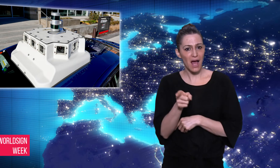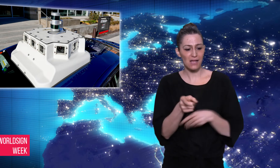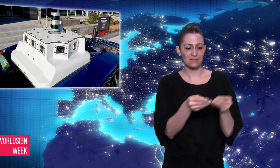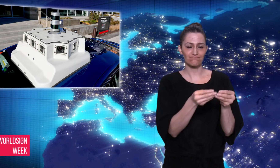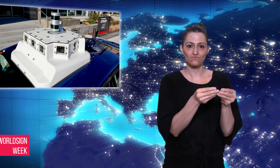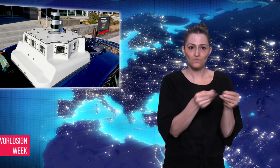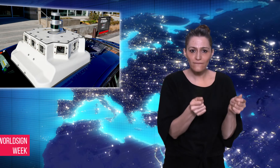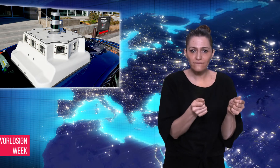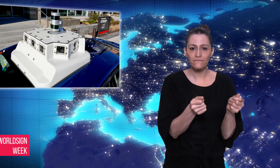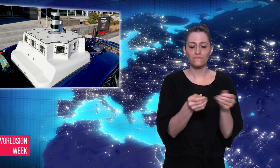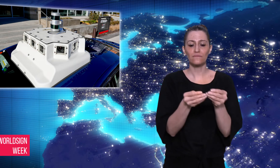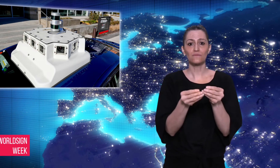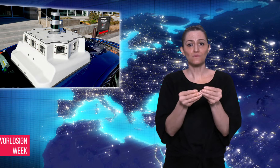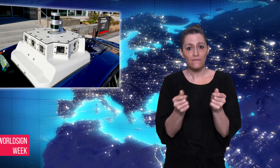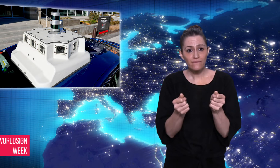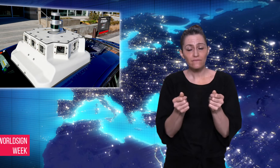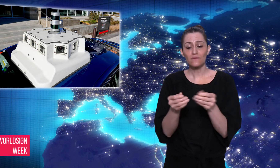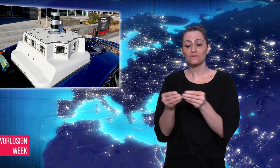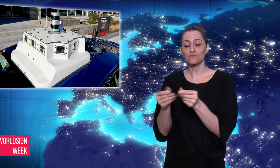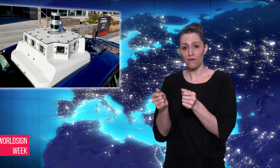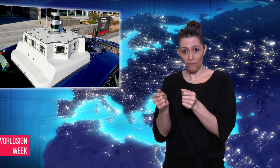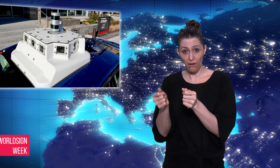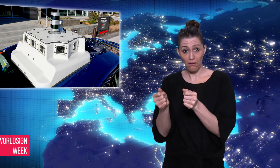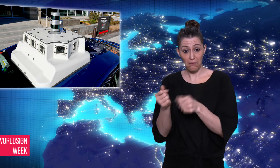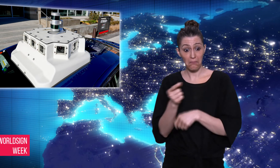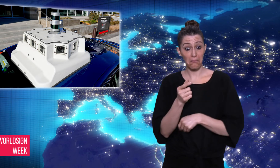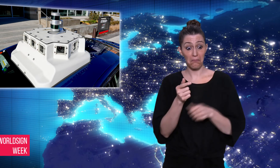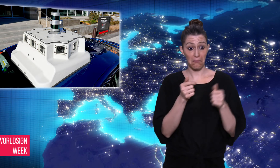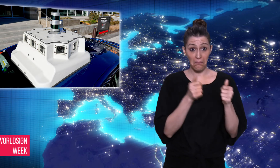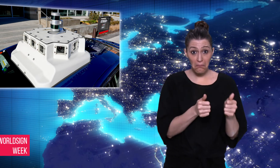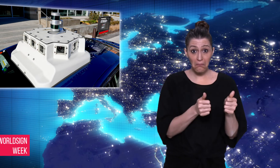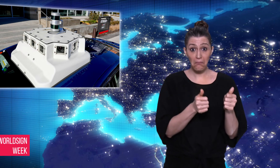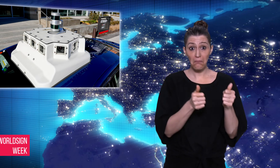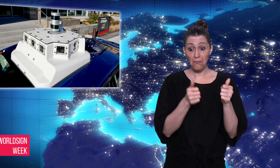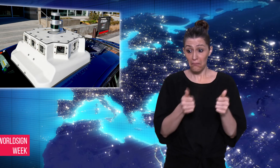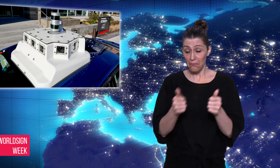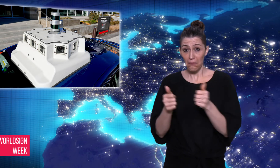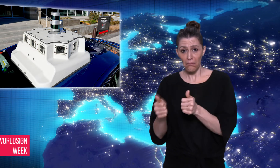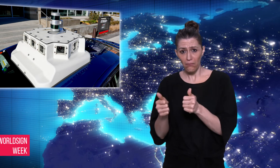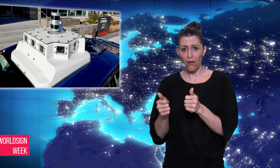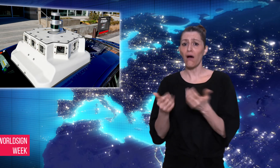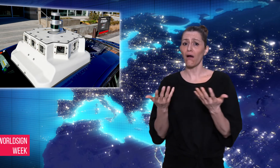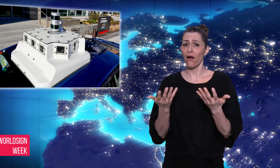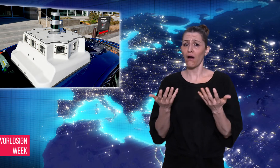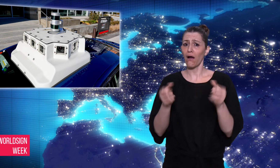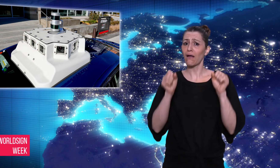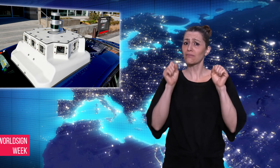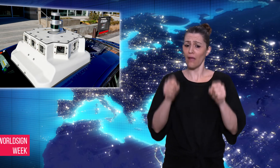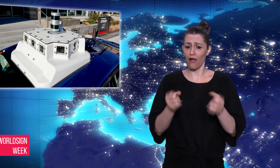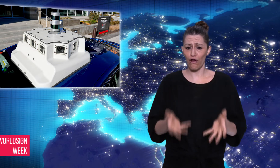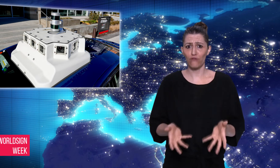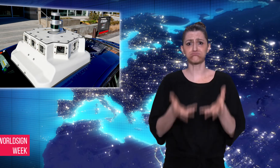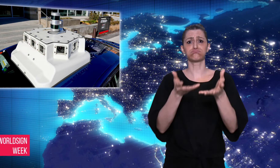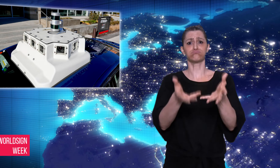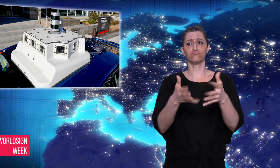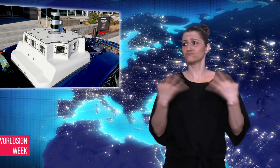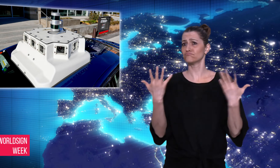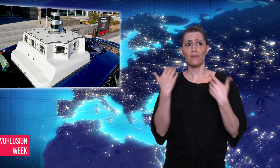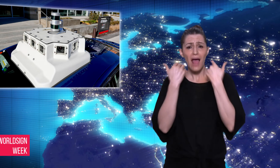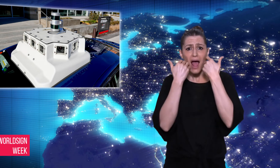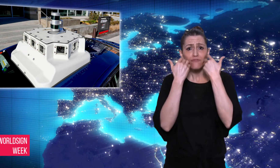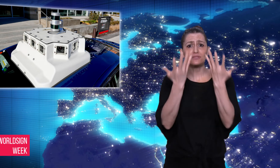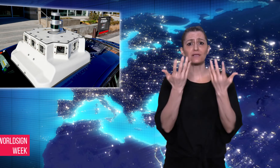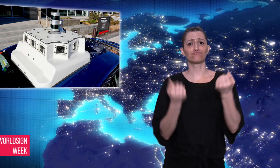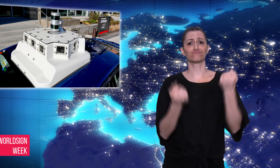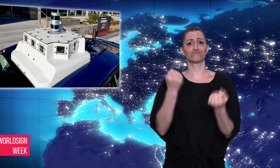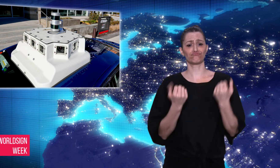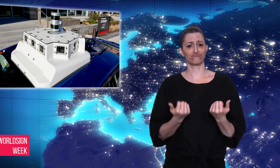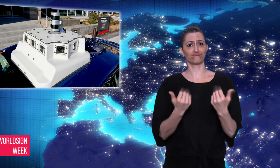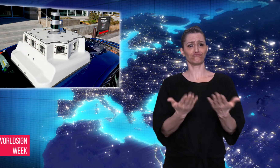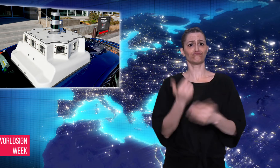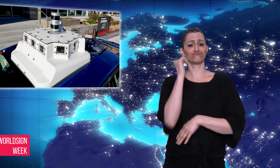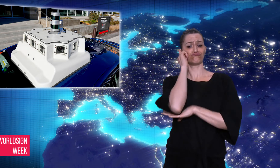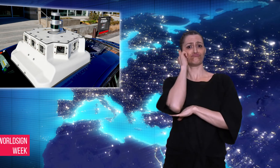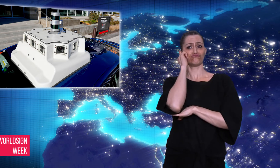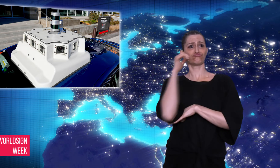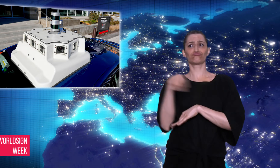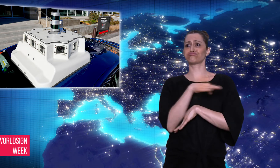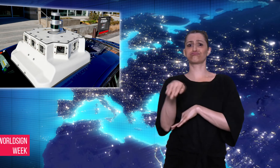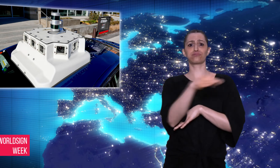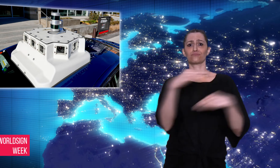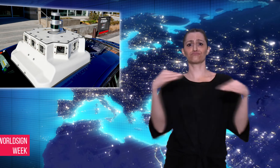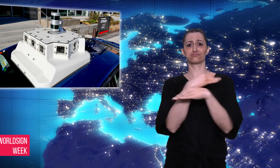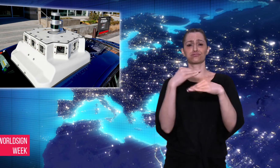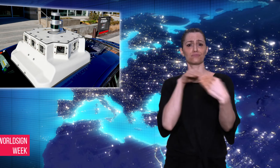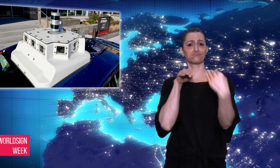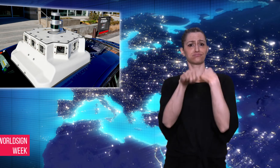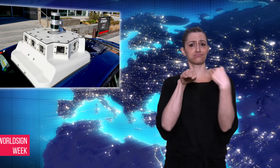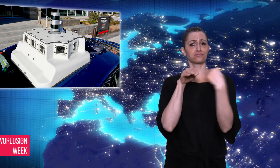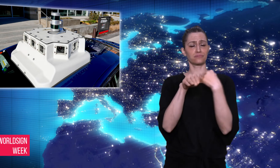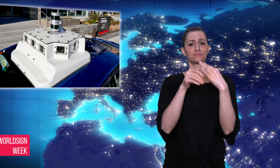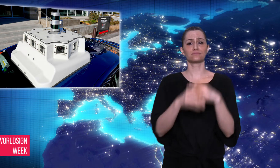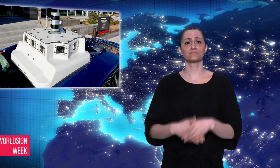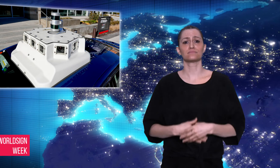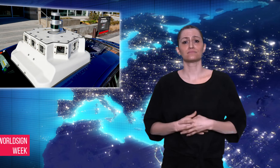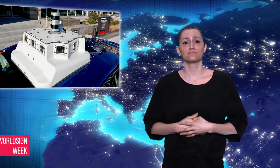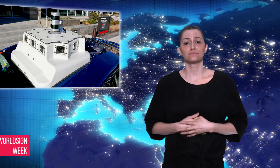solved first before it can be used in everyday situations.